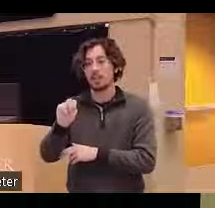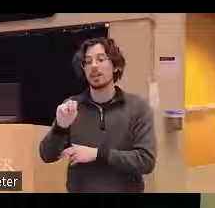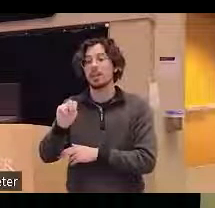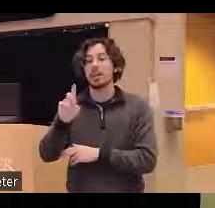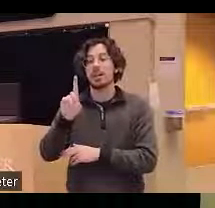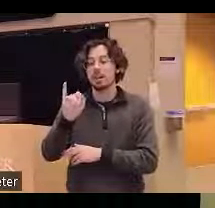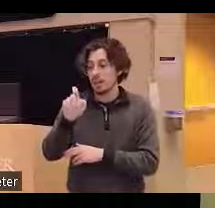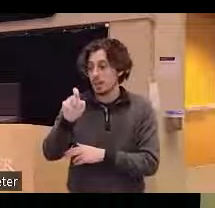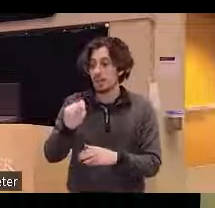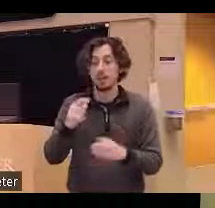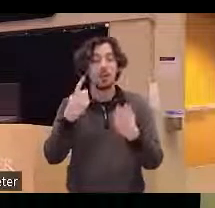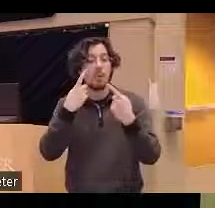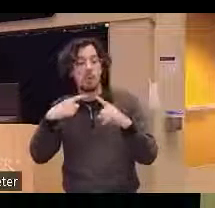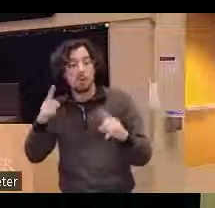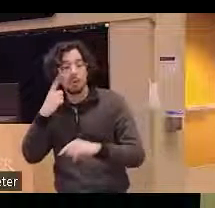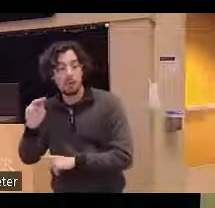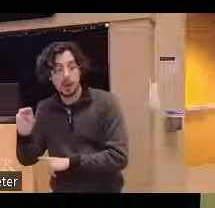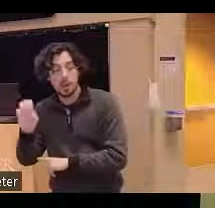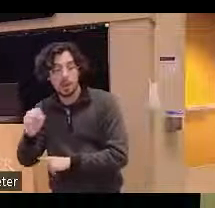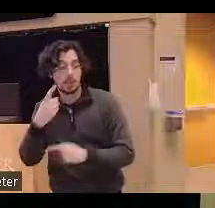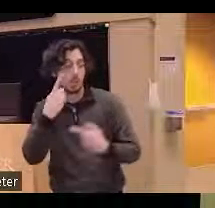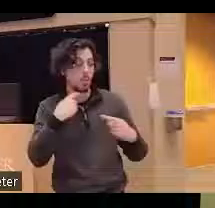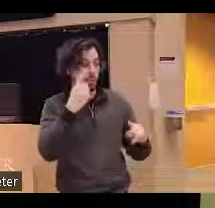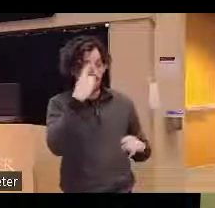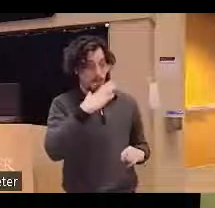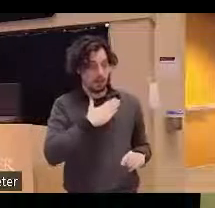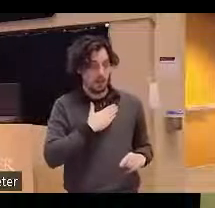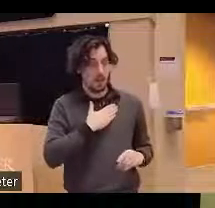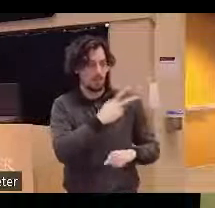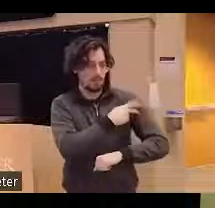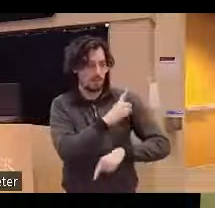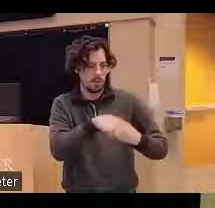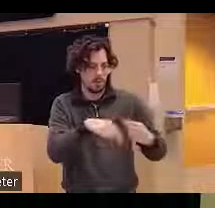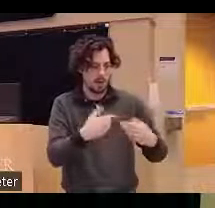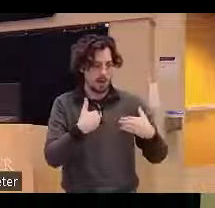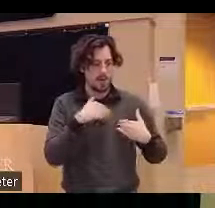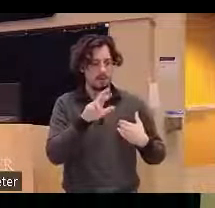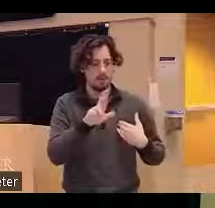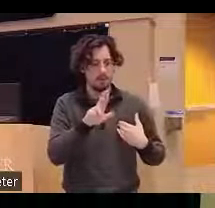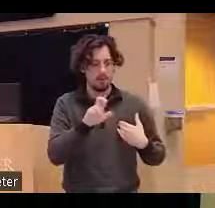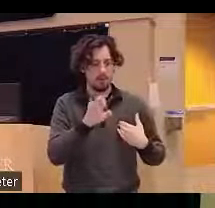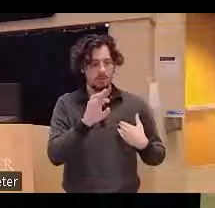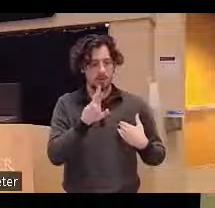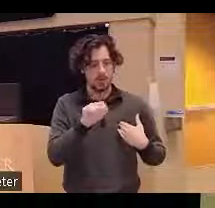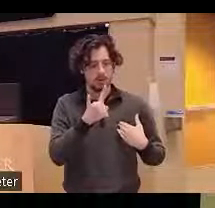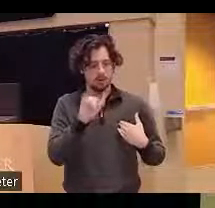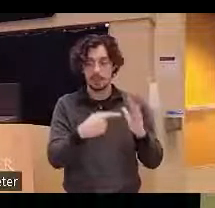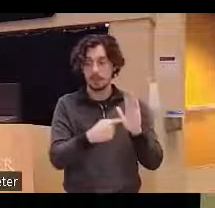in my patients for treatment refractory symptoms it's pretty powerful there was a a pathologist